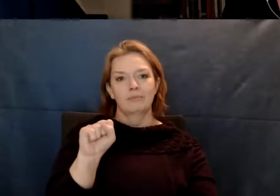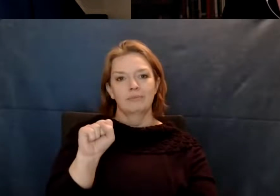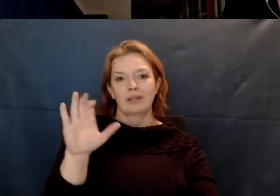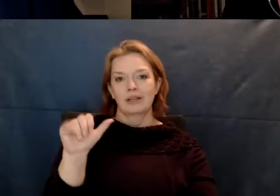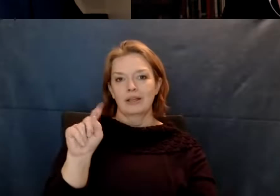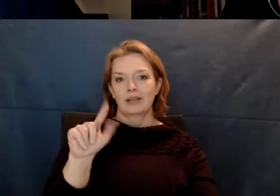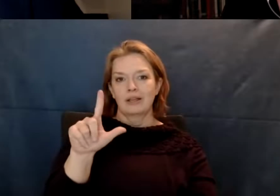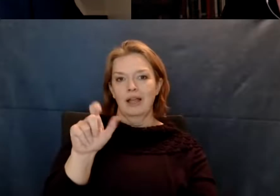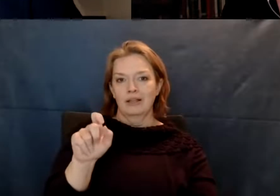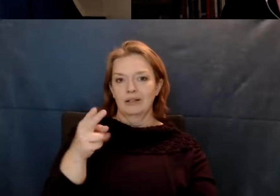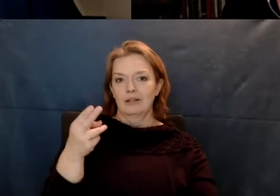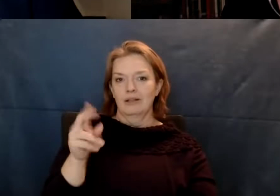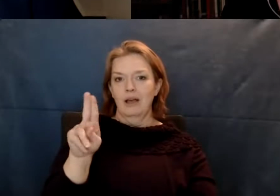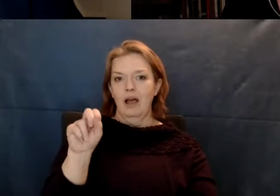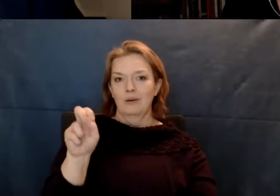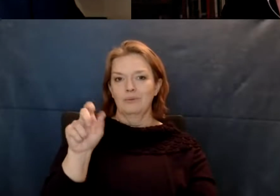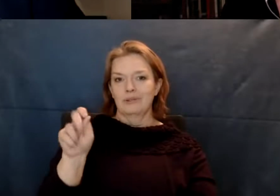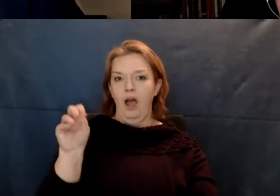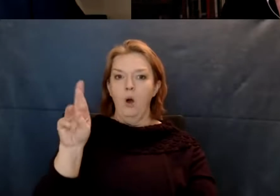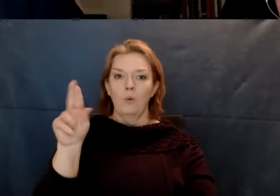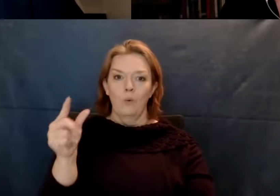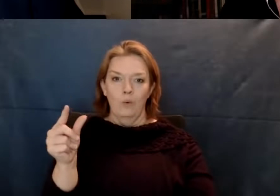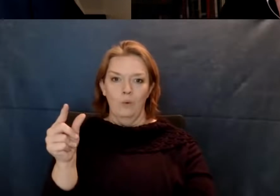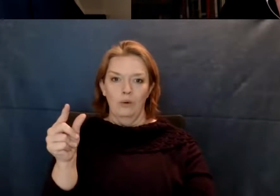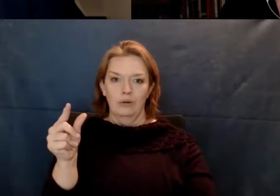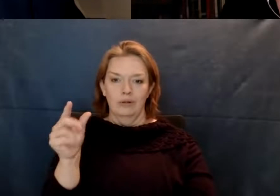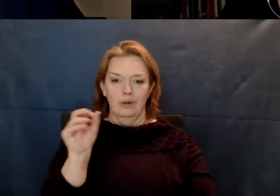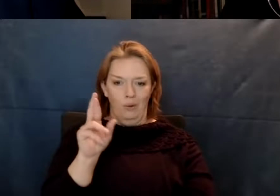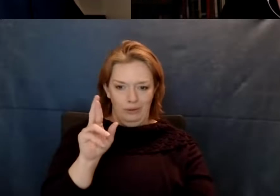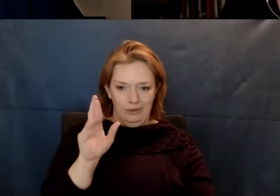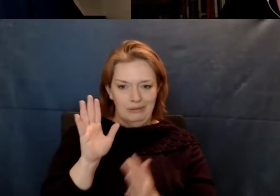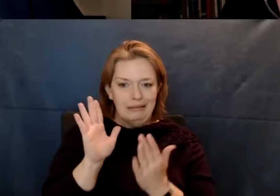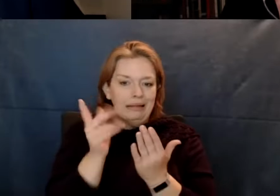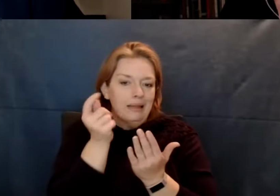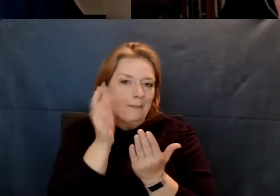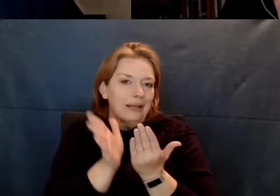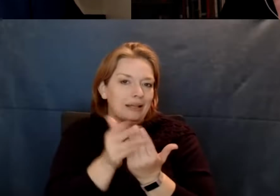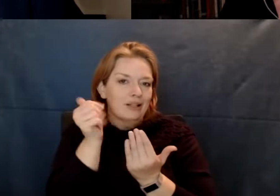to make things a little bit easier I'm just going to hurry and pop the link to our events